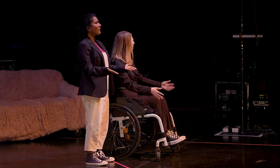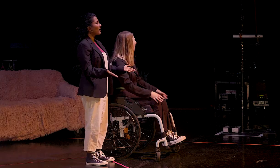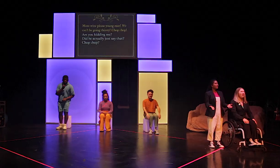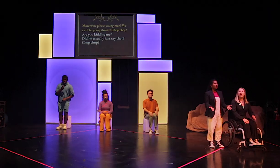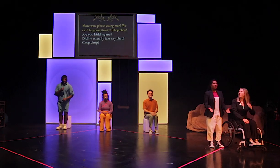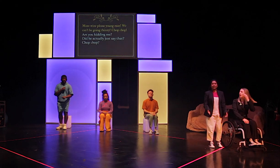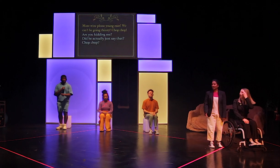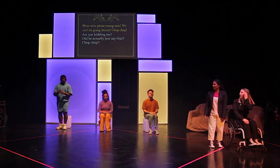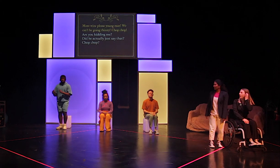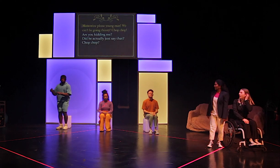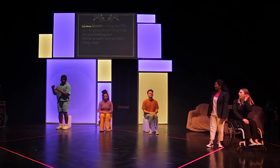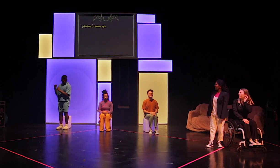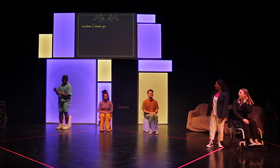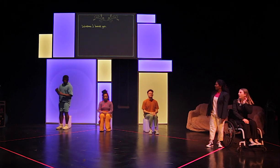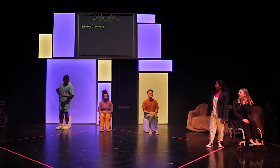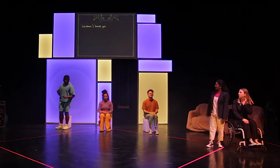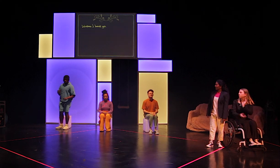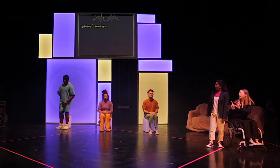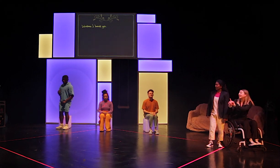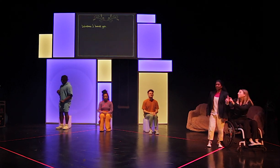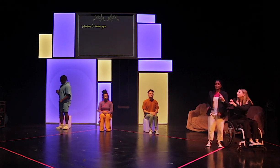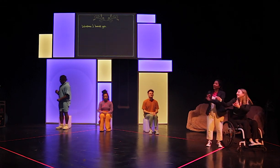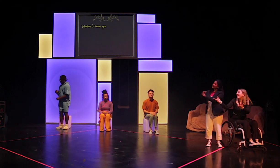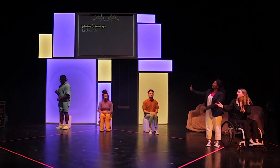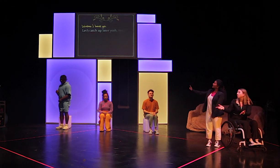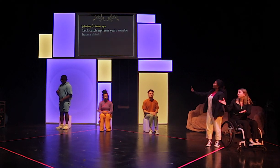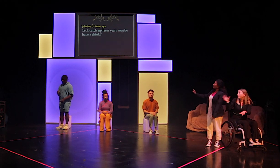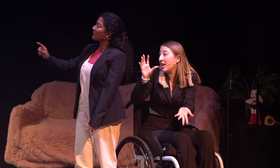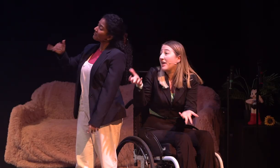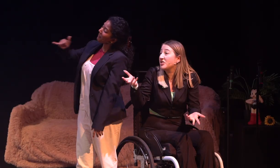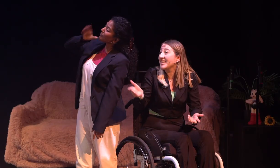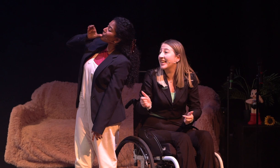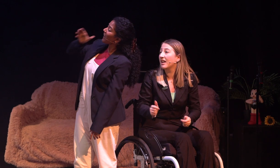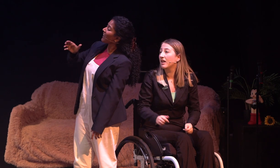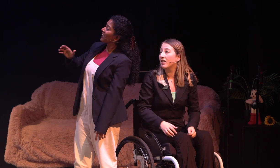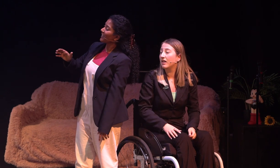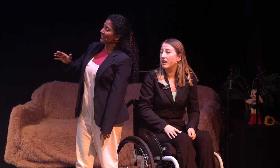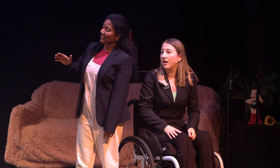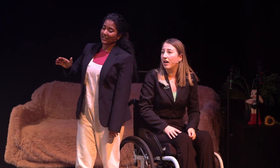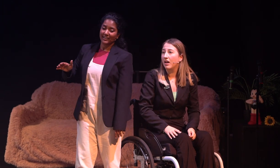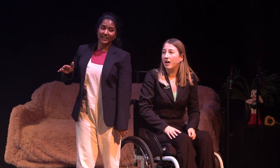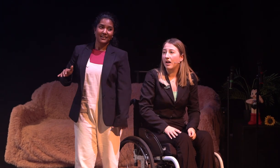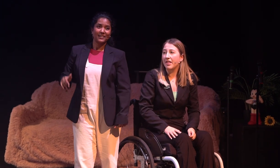Listen I best, ermm… - Let's catch up later, maybe have a drink.